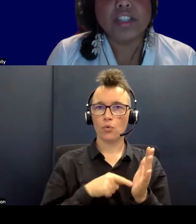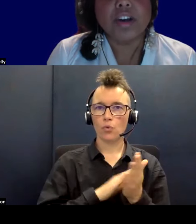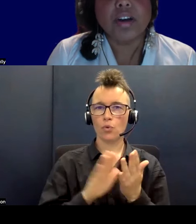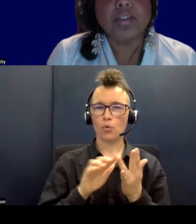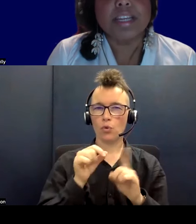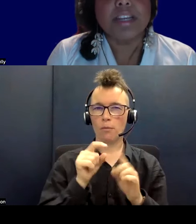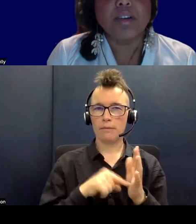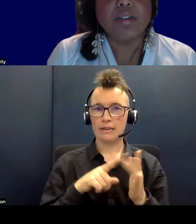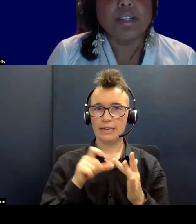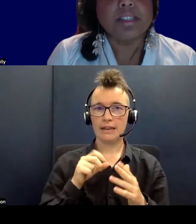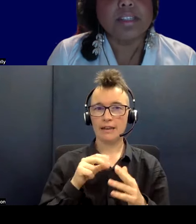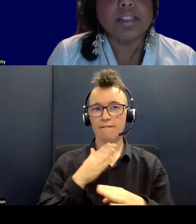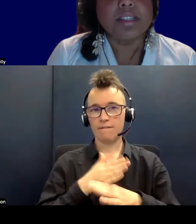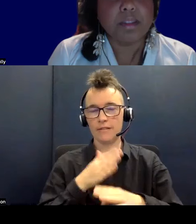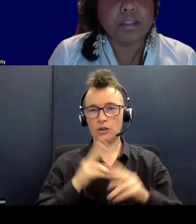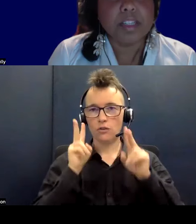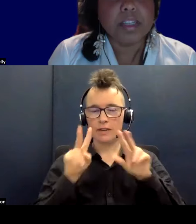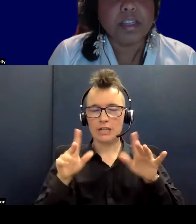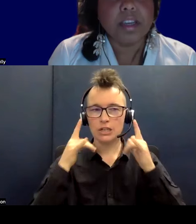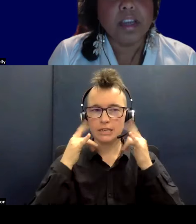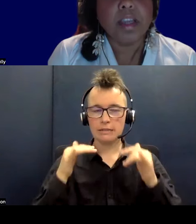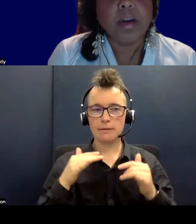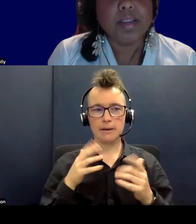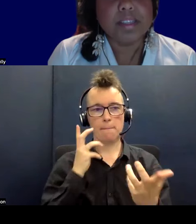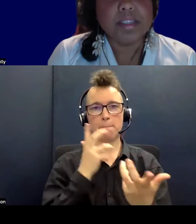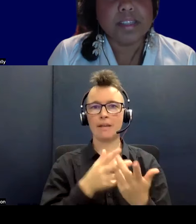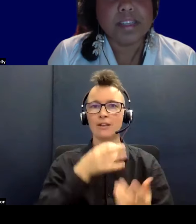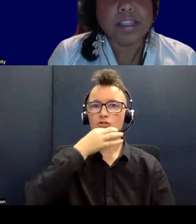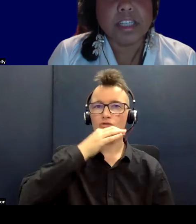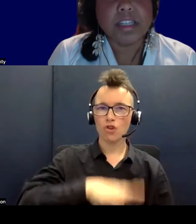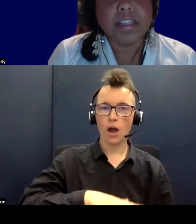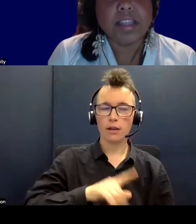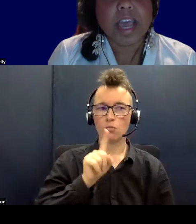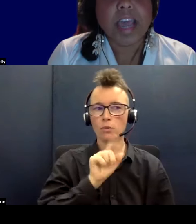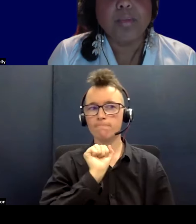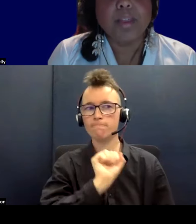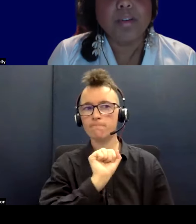child in accordance to their pathology, coexisting conditions and whether or not